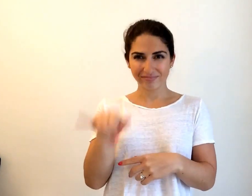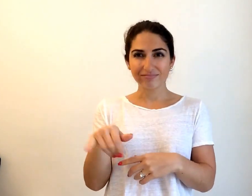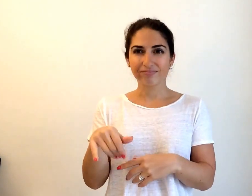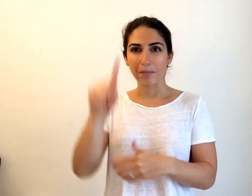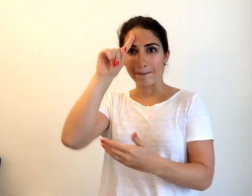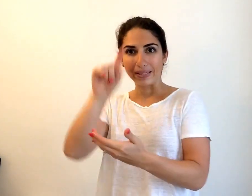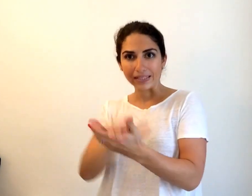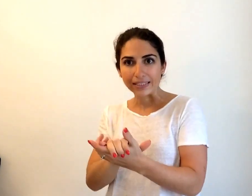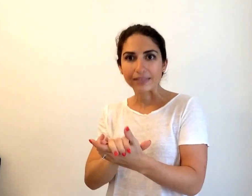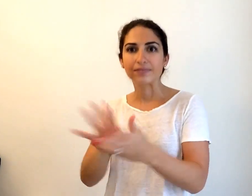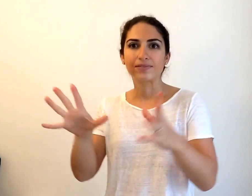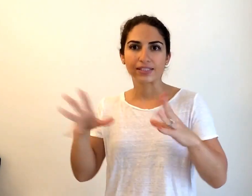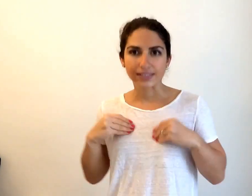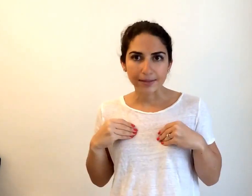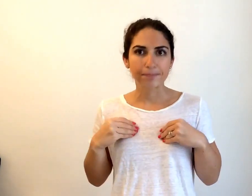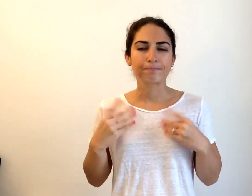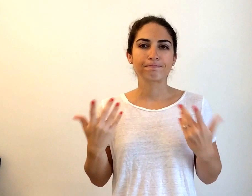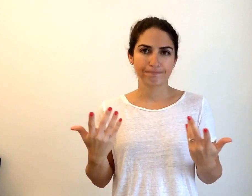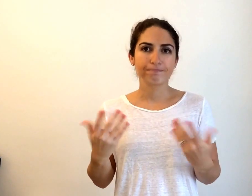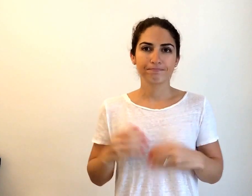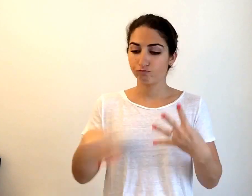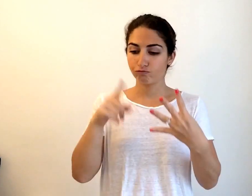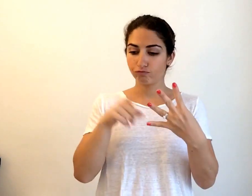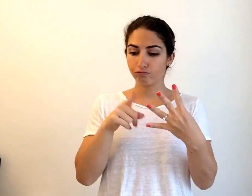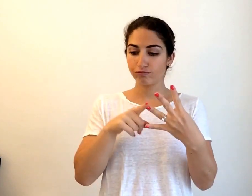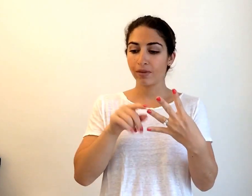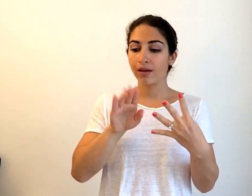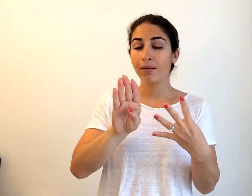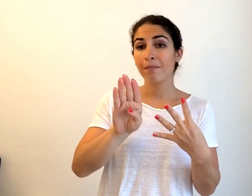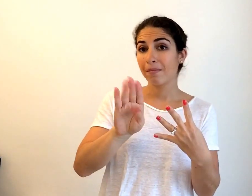and I believe it; I accept it. so use those signs.